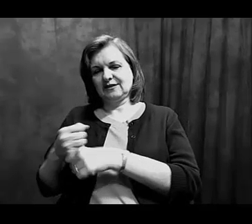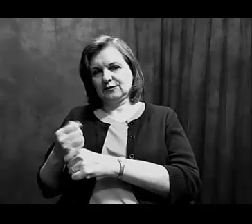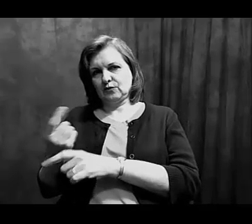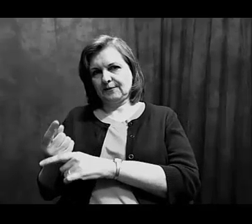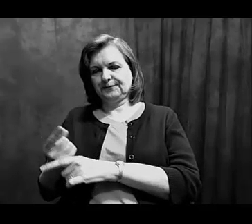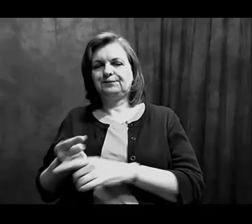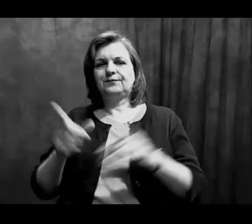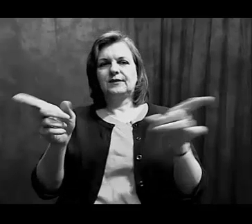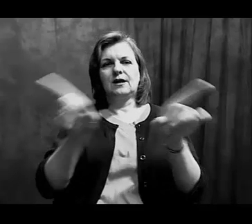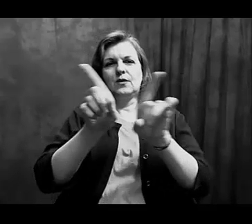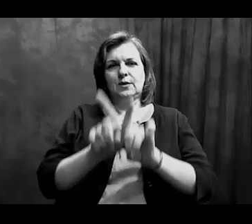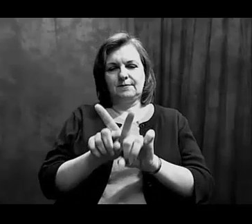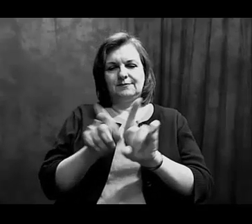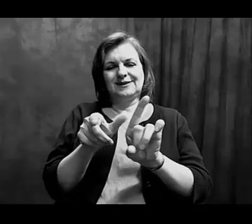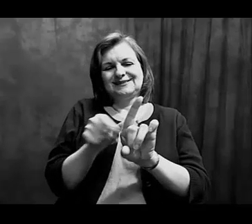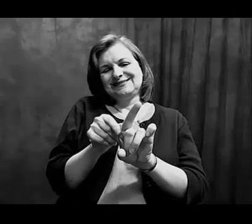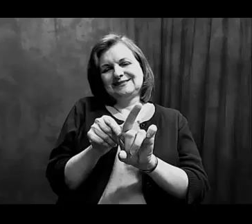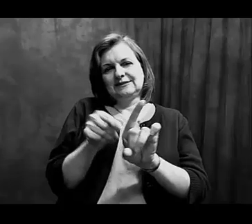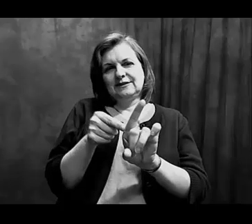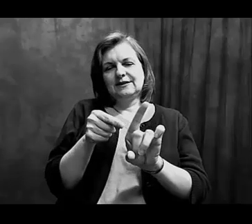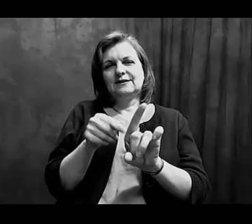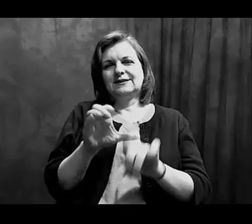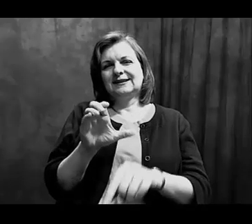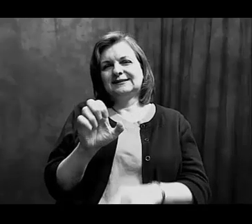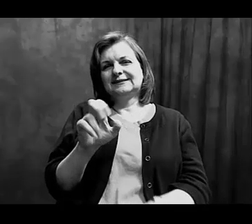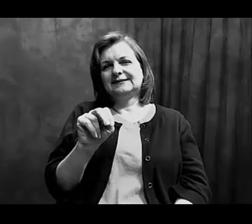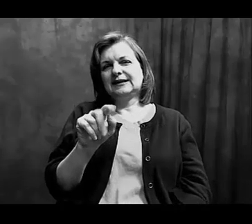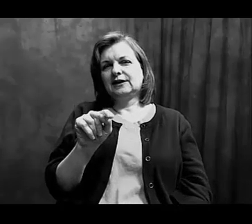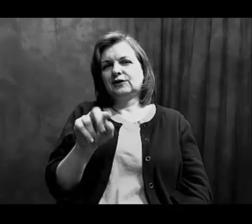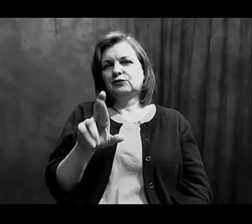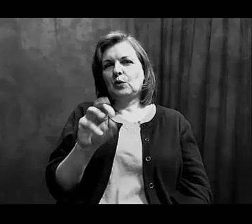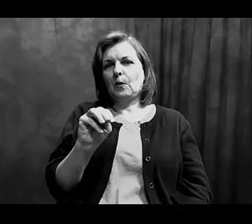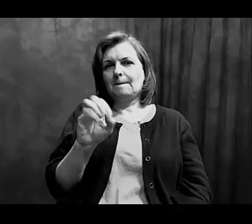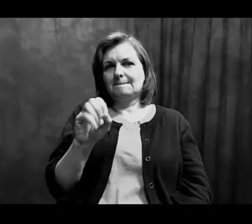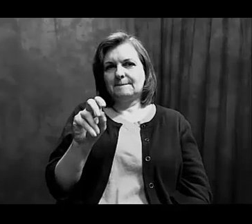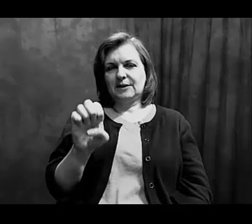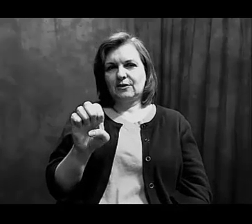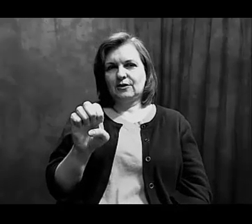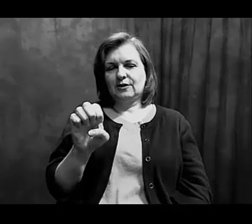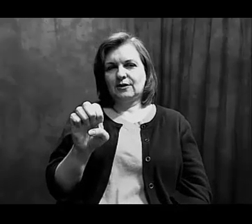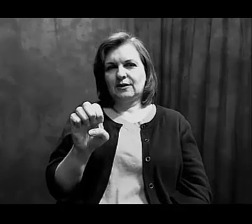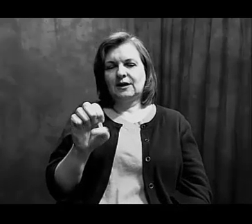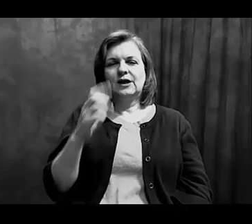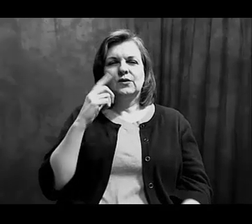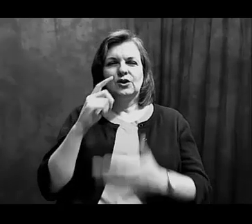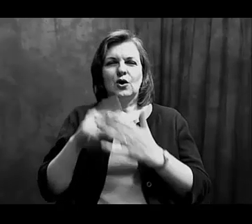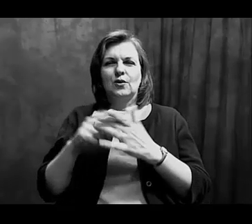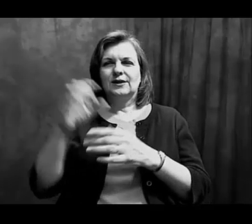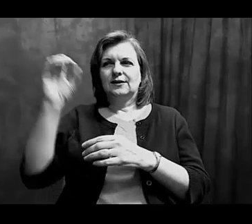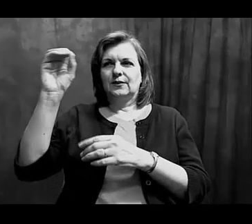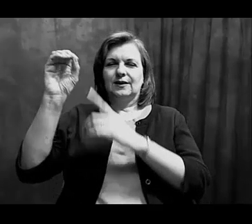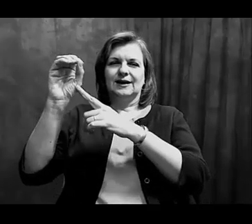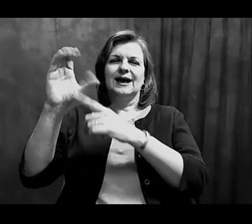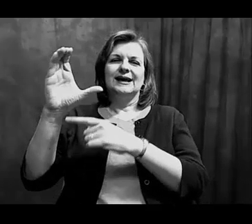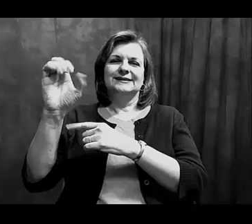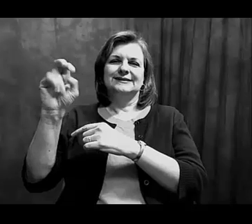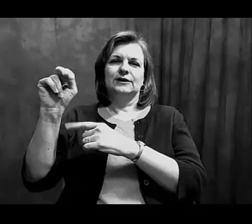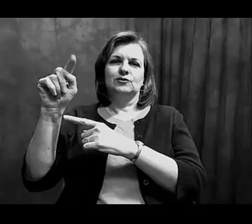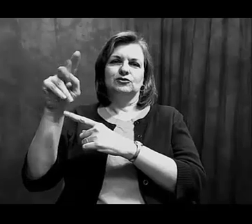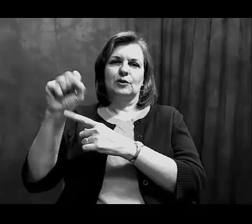they are held together by that centromere that we mentioned here are centrosomes beginning to build mitotic spindles